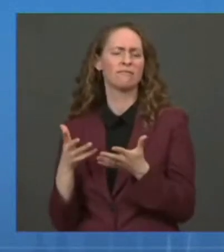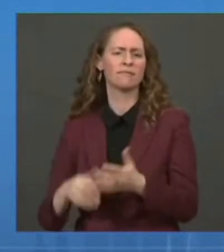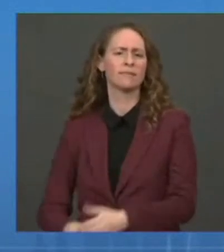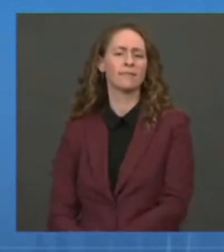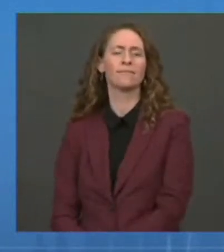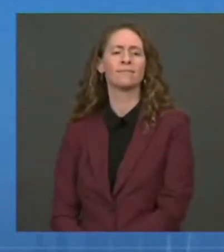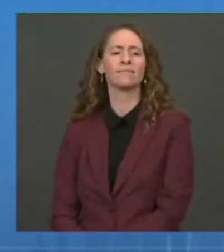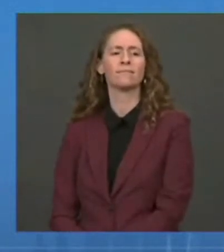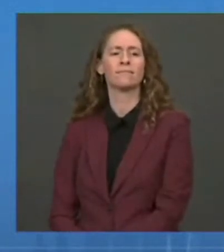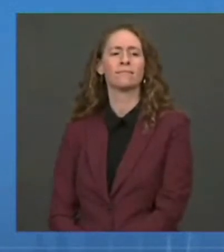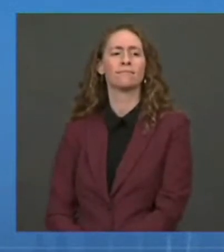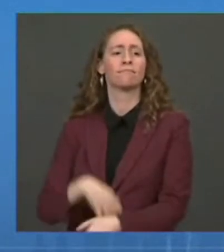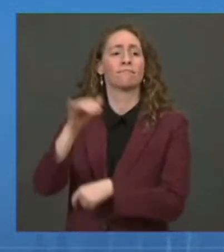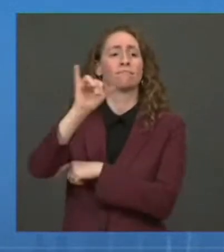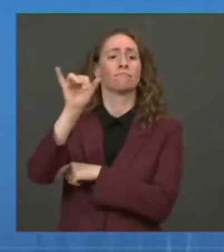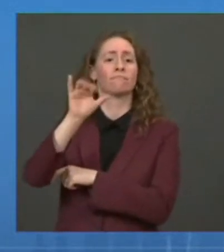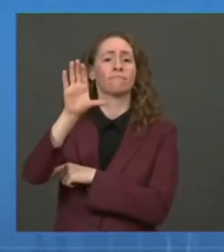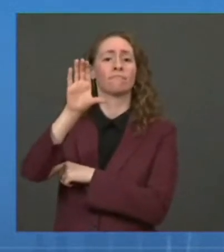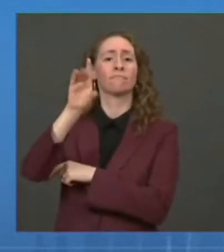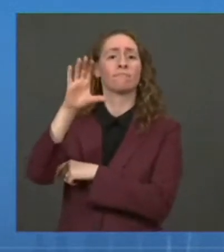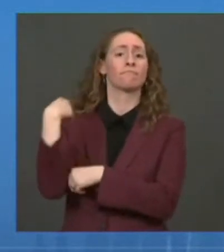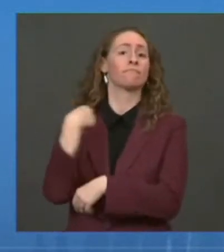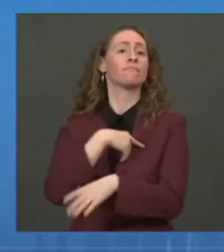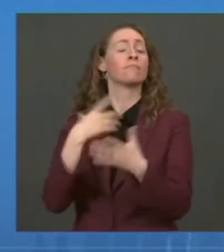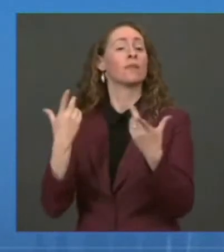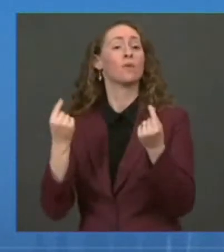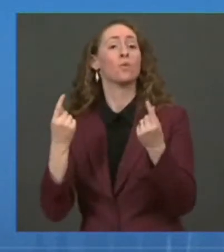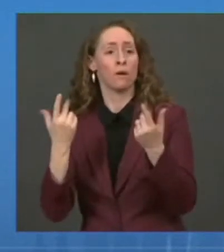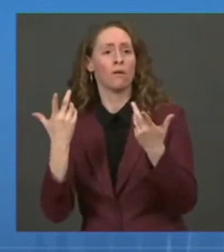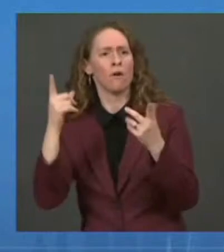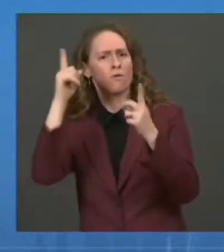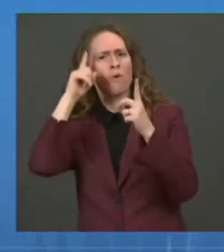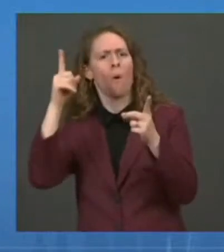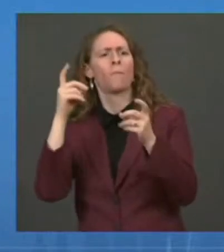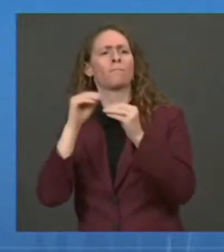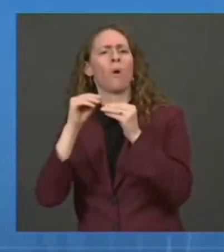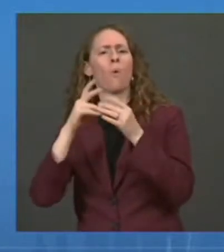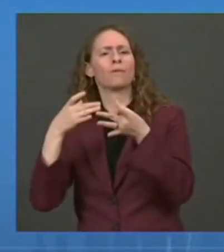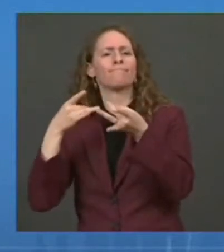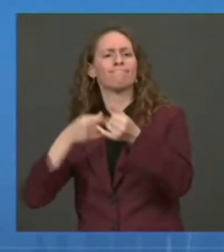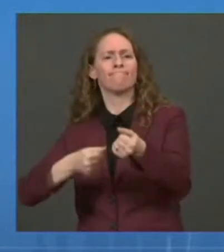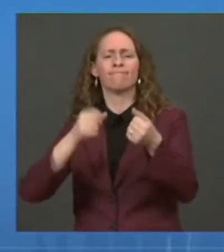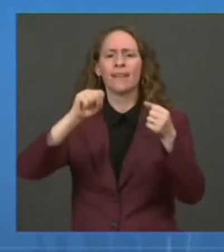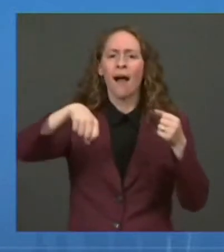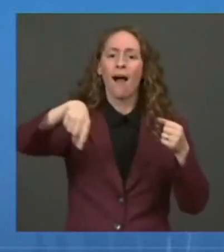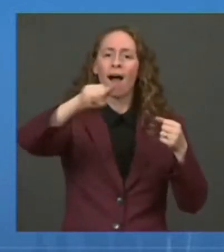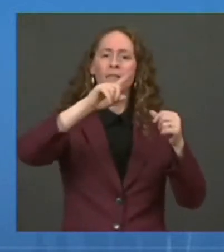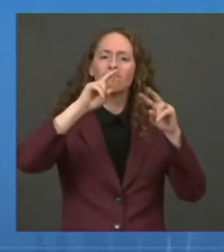BOOSTED RIGHT AWAY. ADDITIONALLY CDC IS PROVIDING